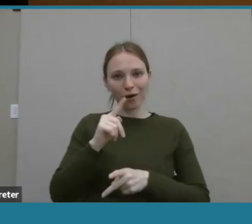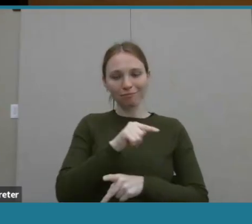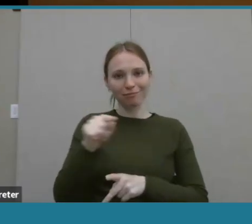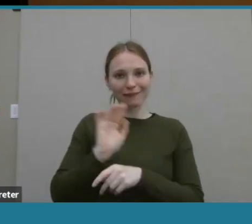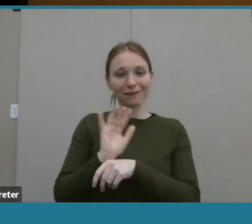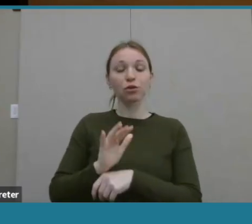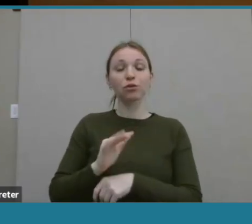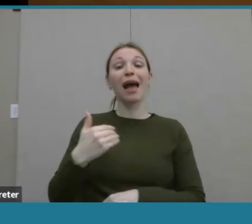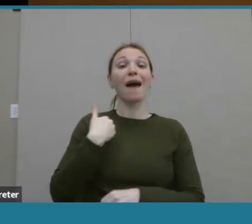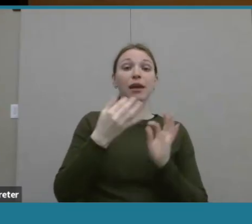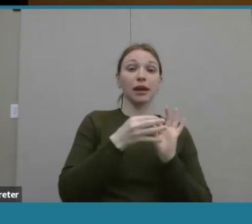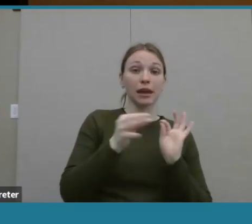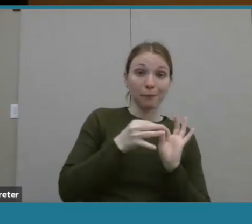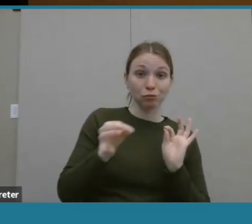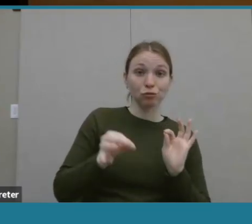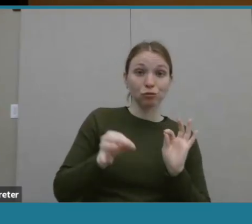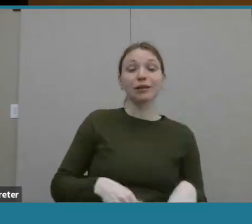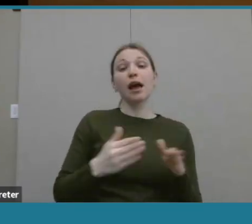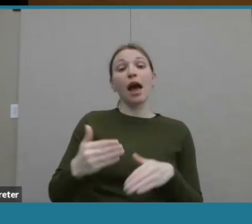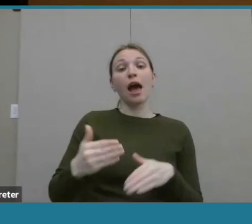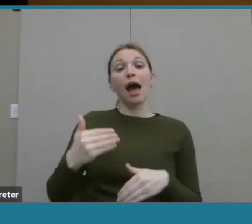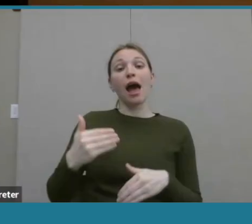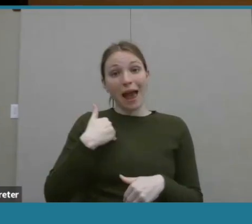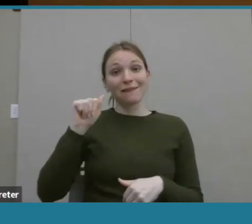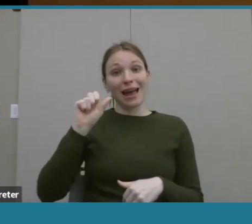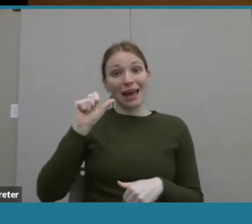There's an ASL version that the ASL is done by a certified deaf interpreter,